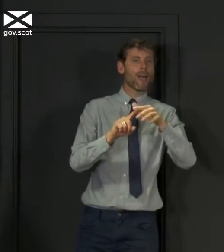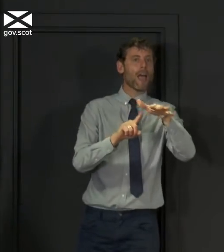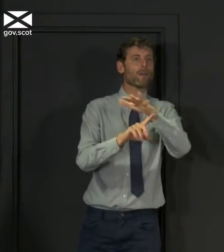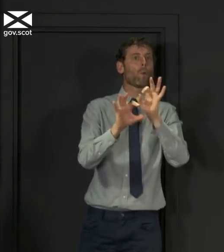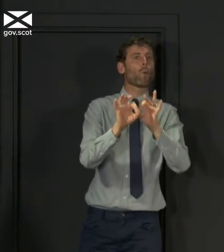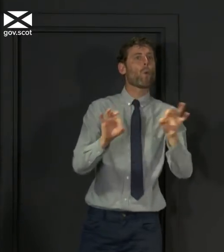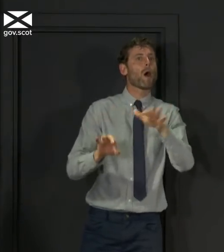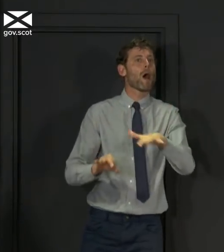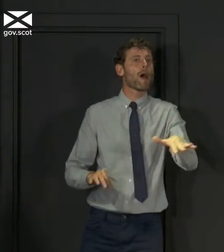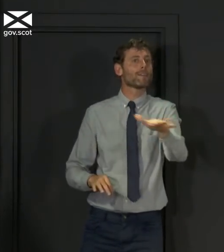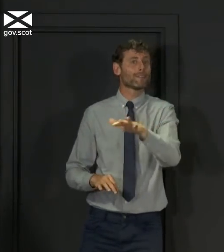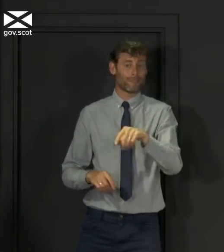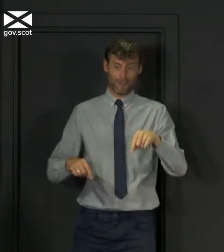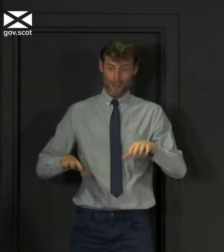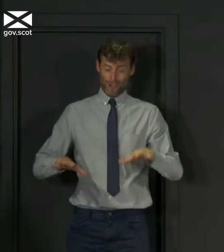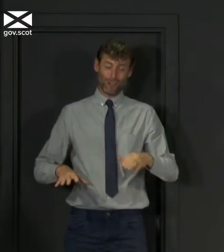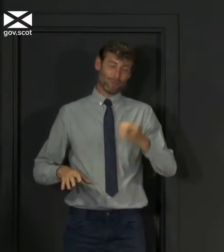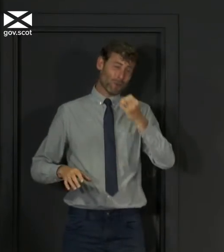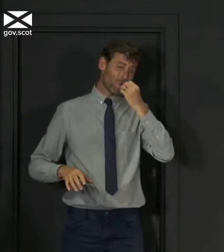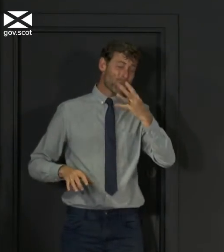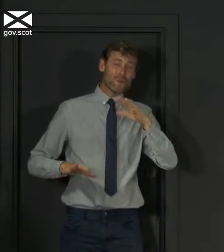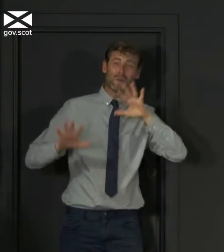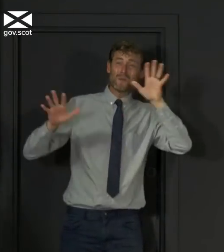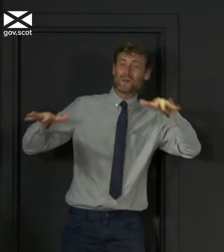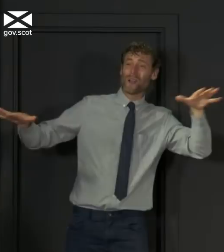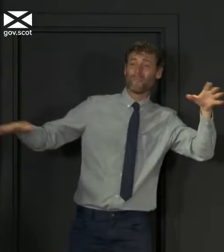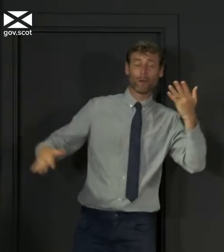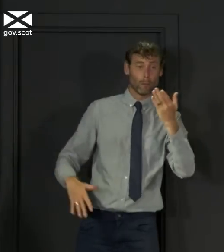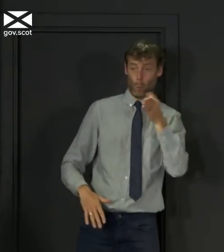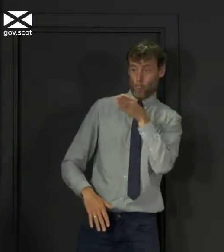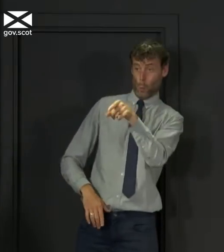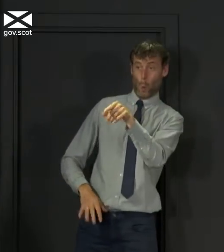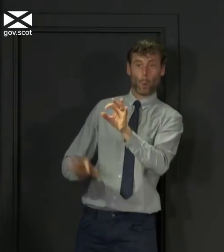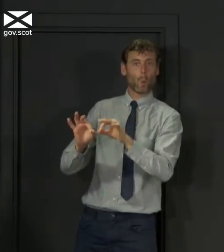but still stay away from crowded places, and still apply all of the very sensible guidance